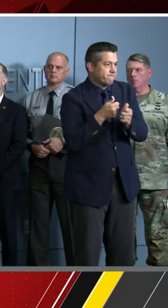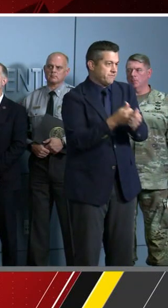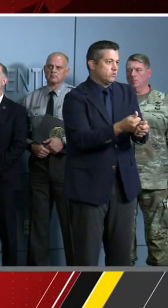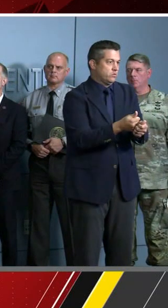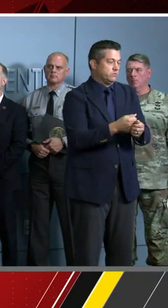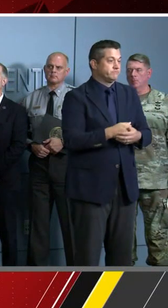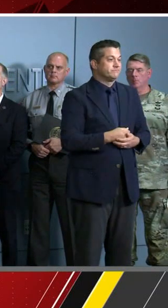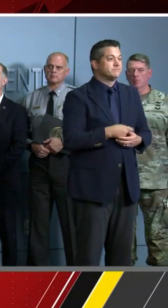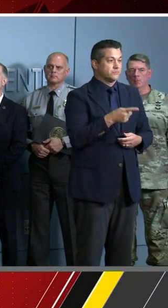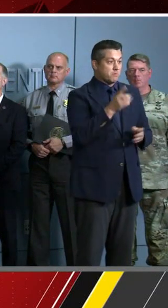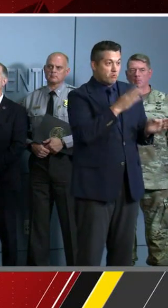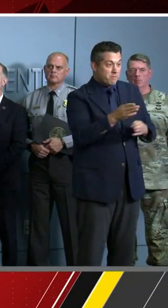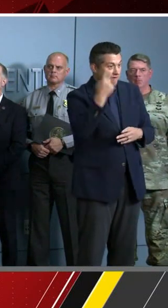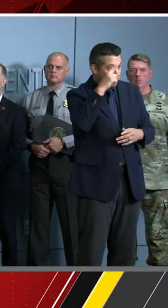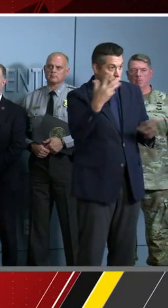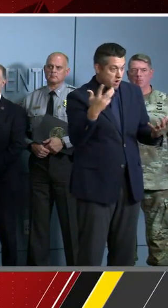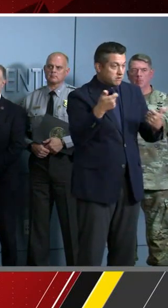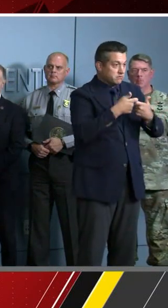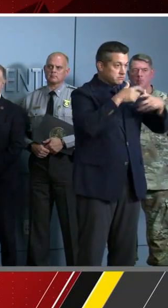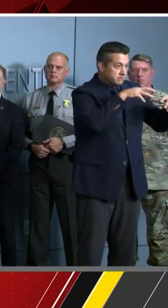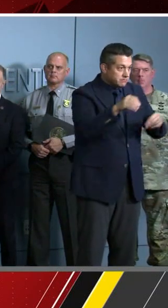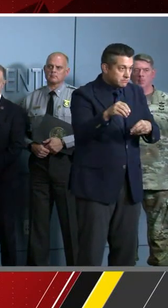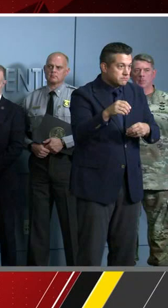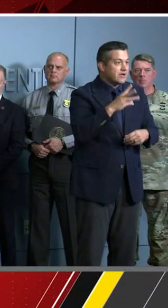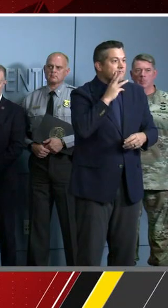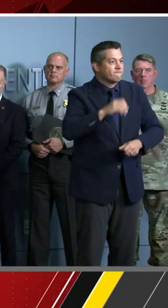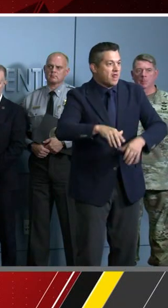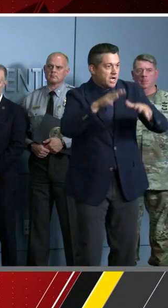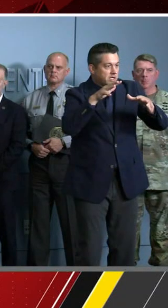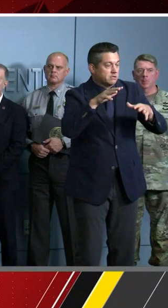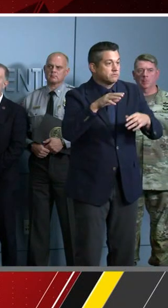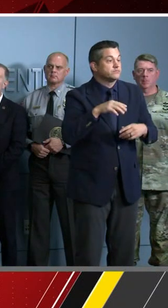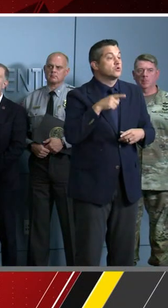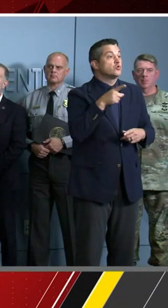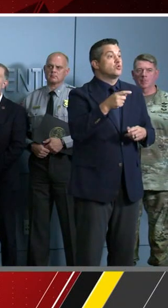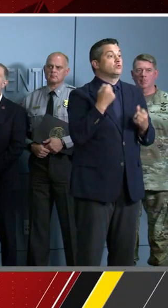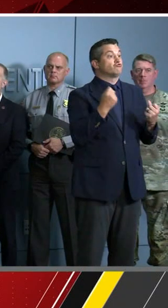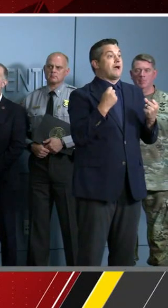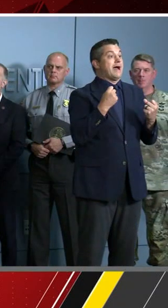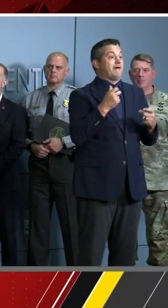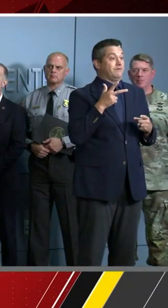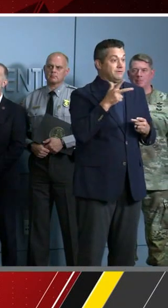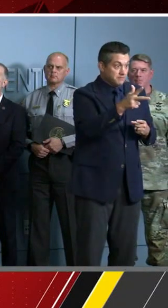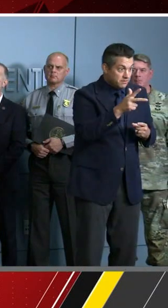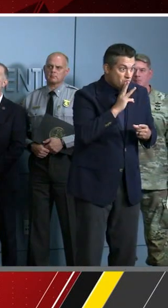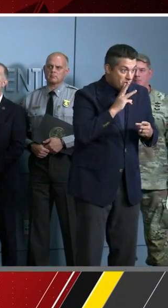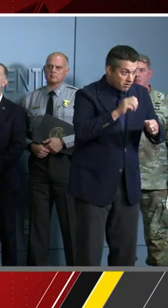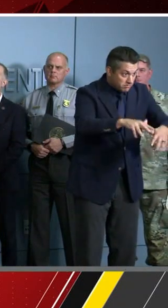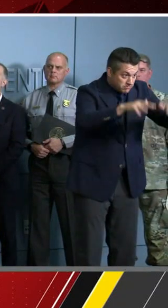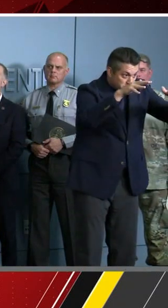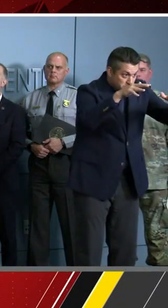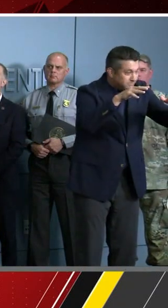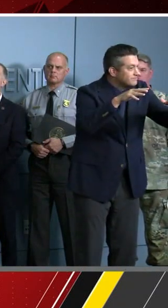of power outages and flash flooding. And remember to avoid